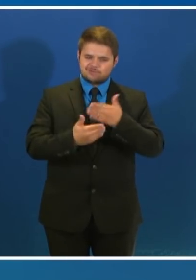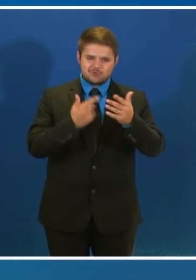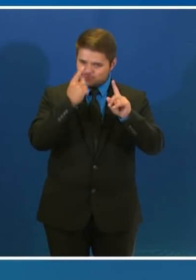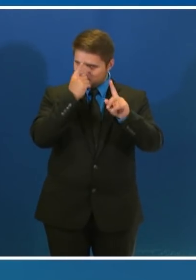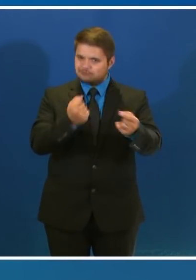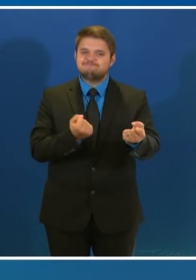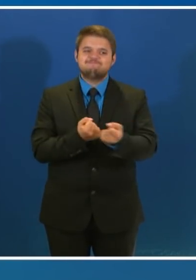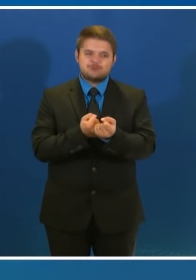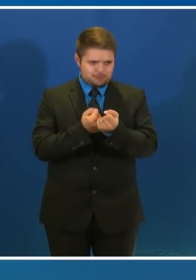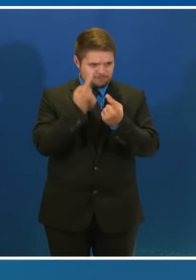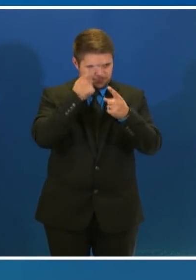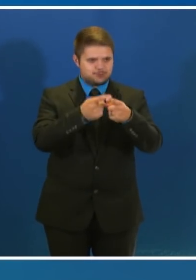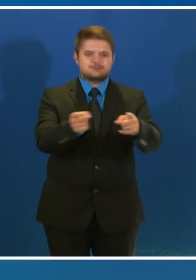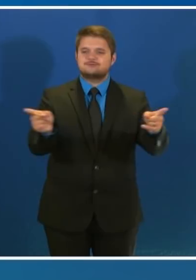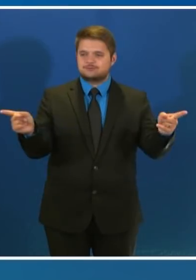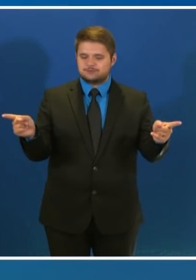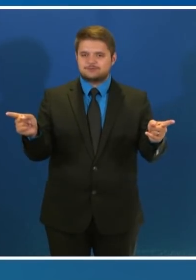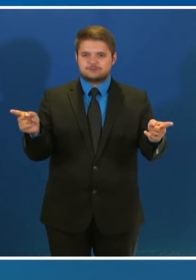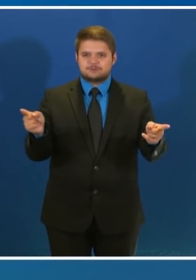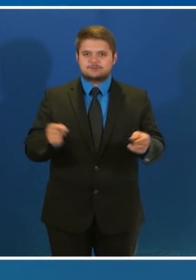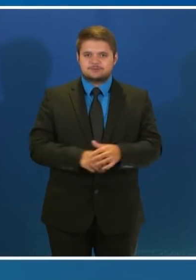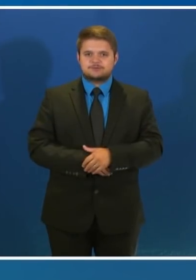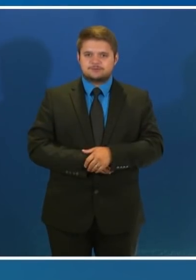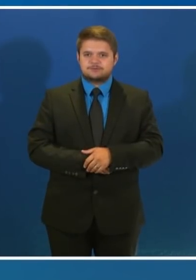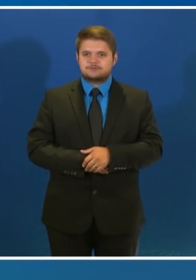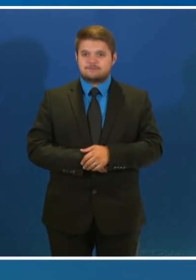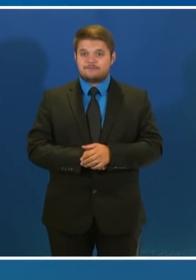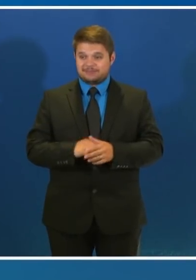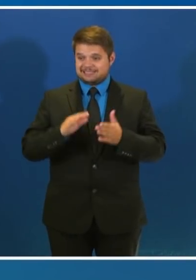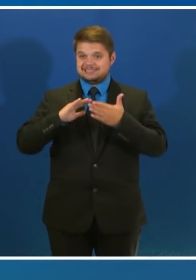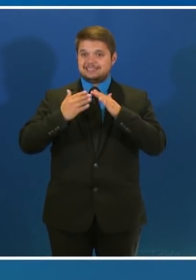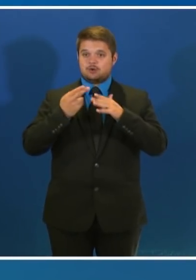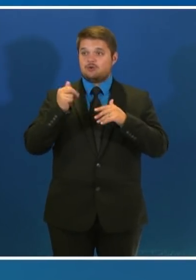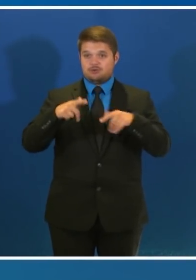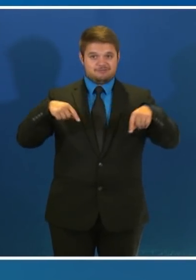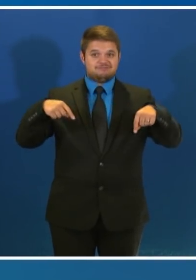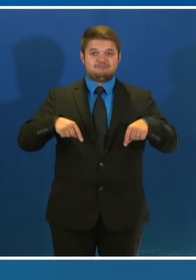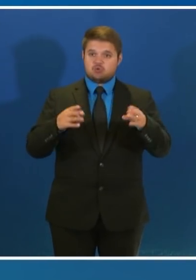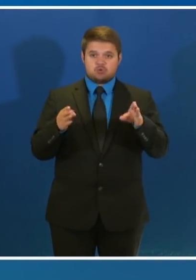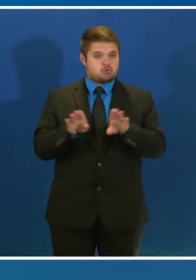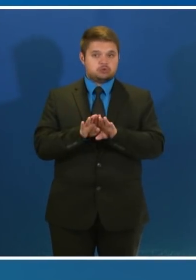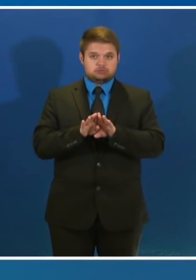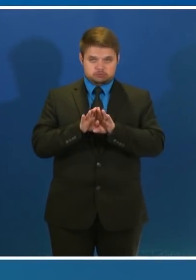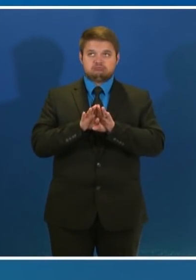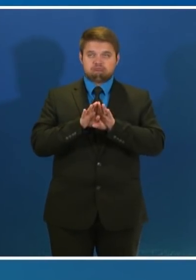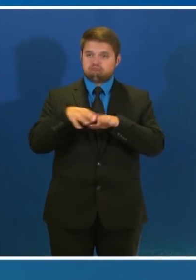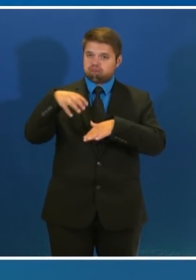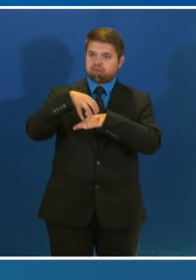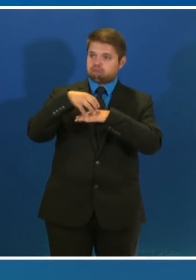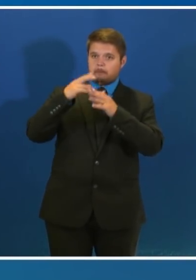And so while City Hall remains closed to the public many of our services are available online or by phone.